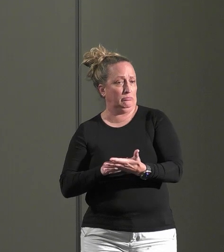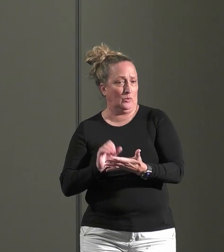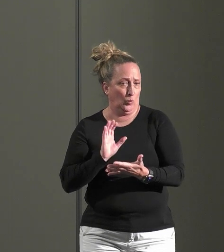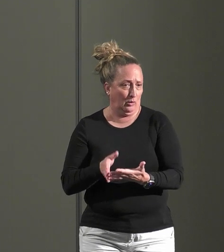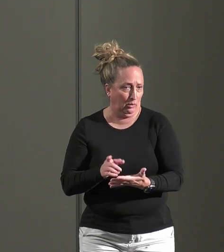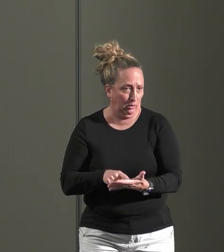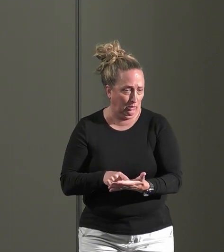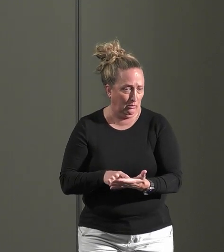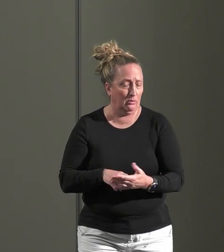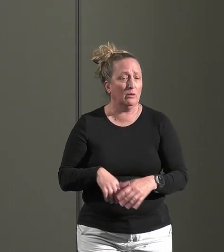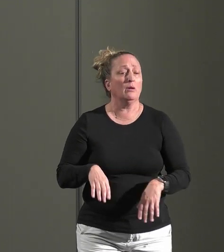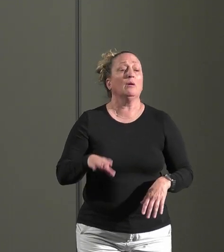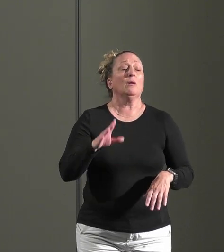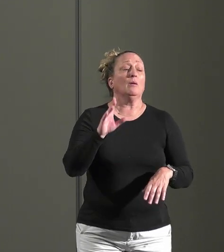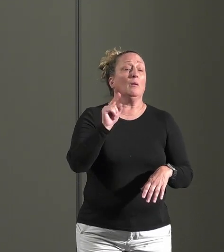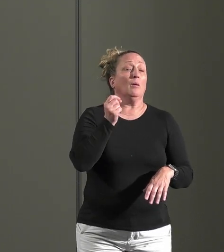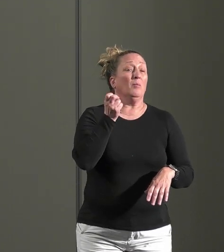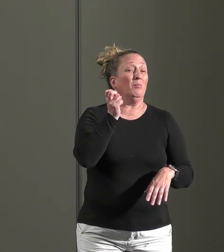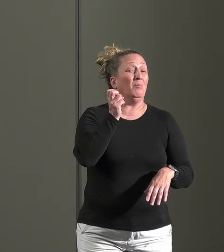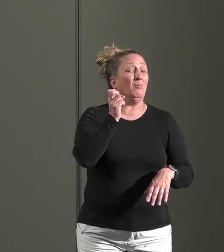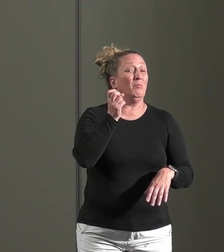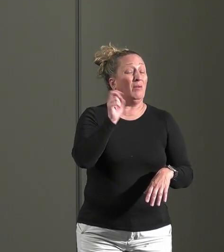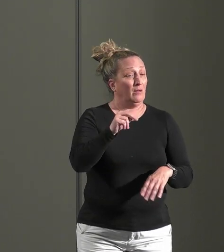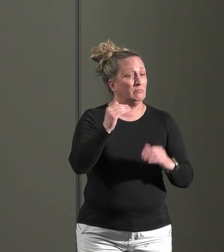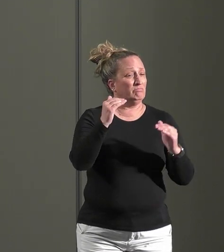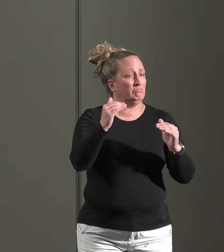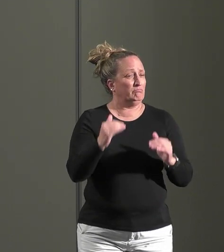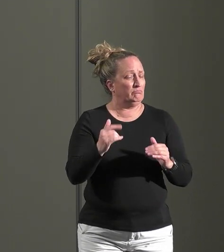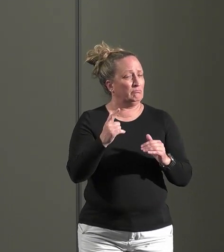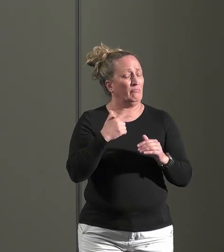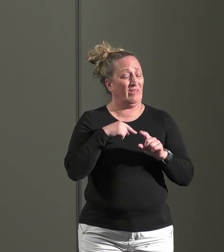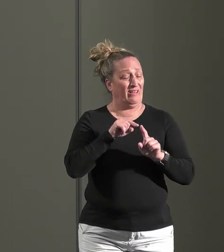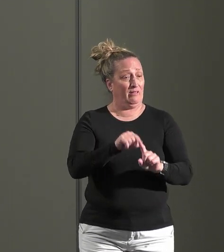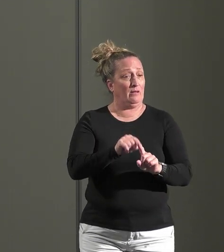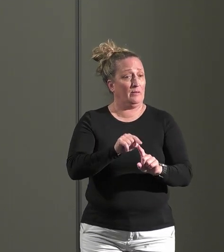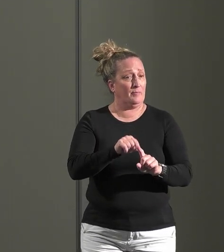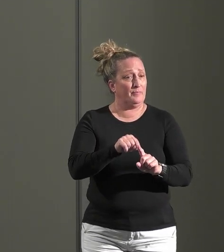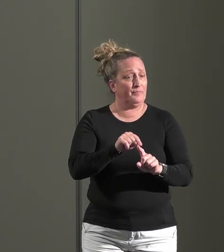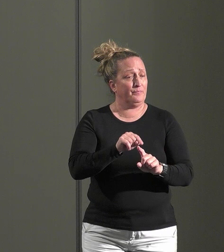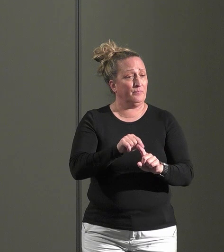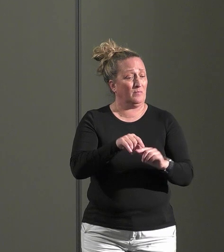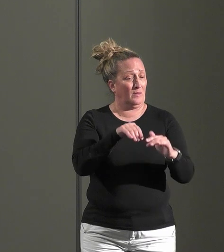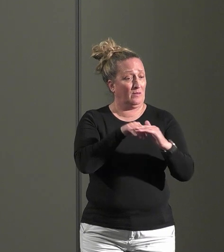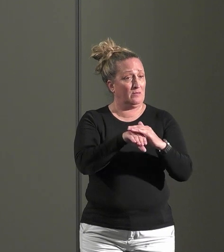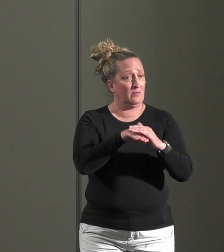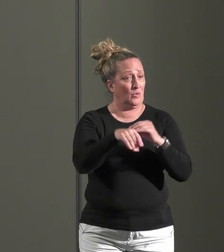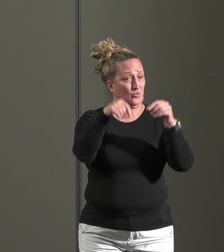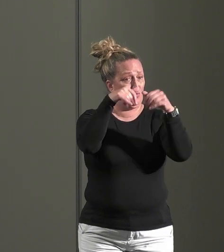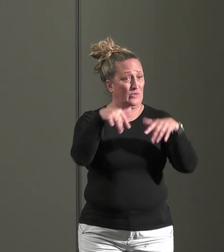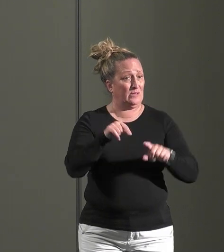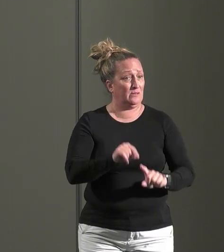Then the next step however, the part where we take the accessibility tree,